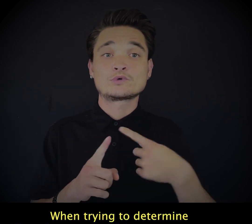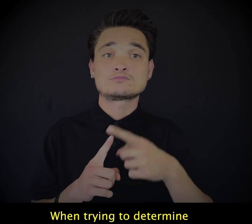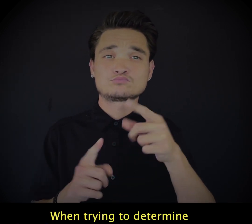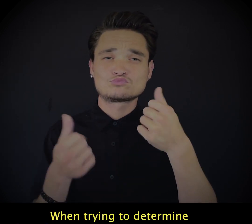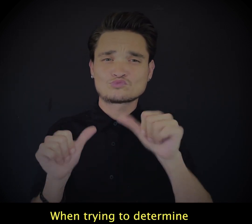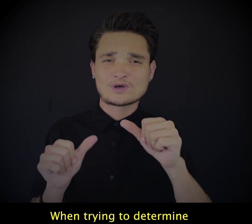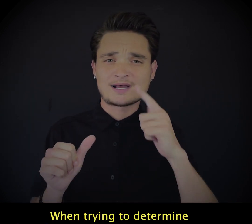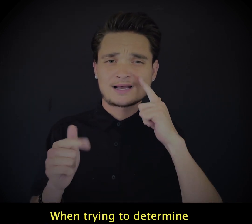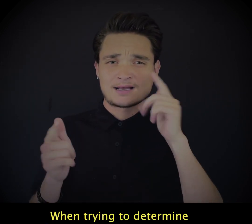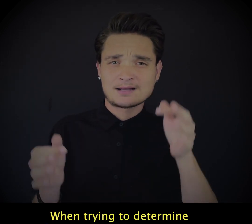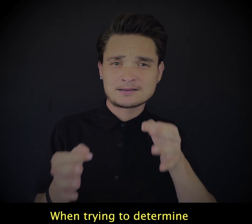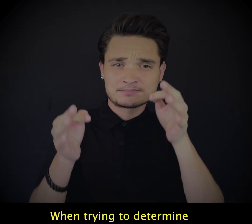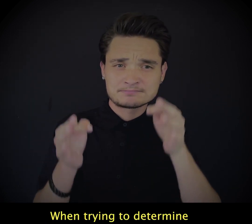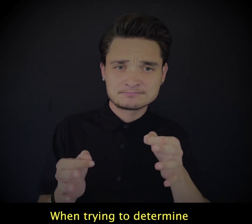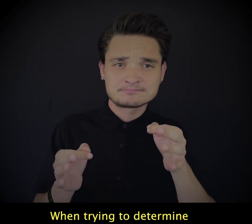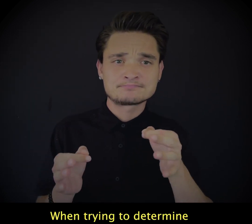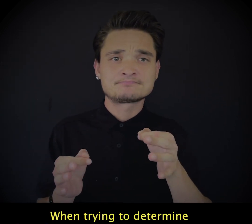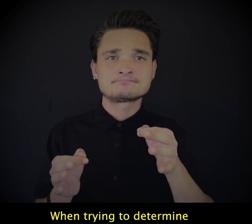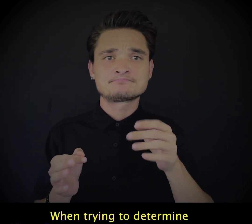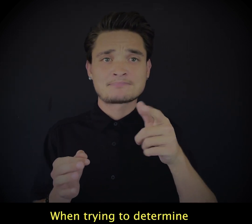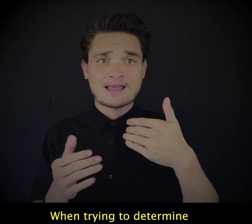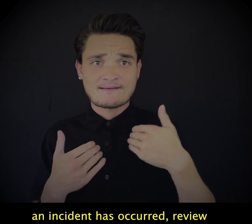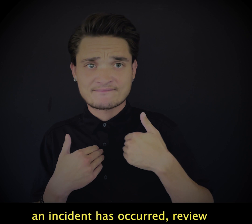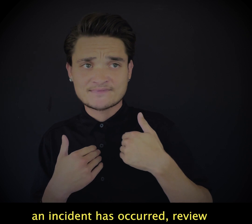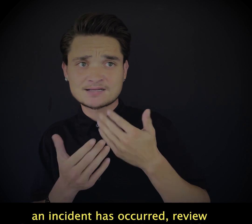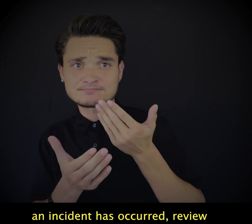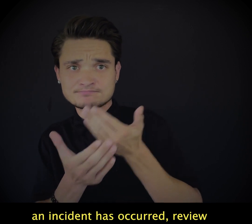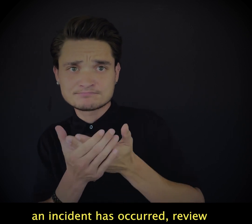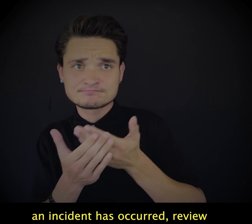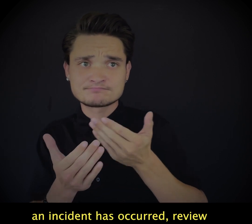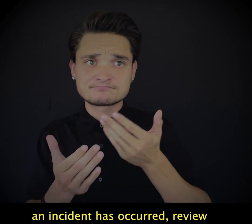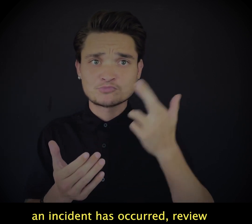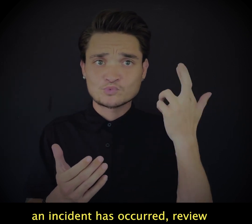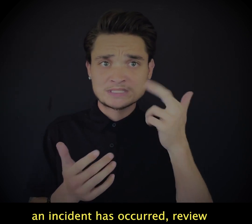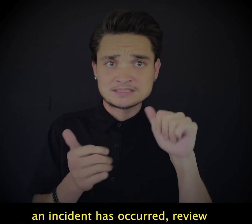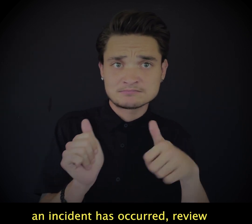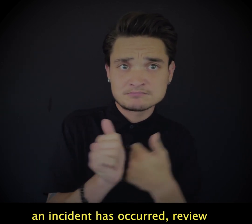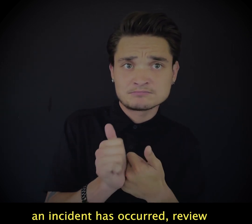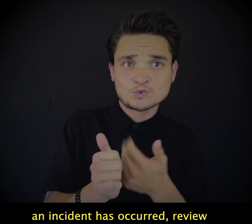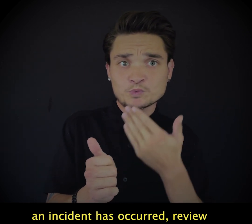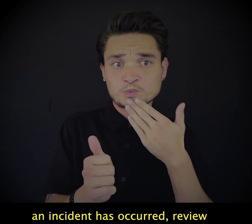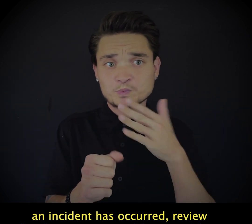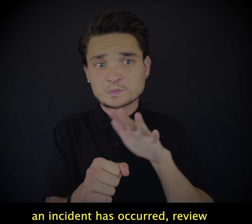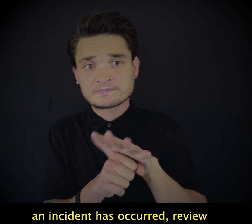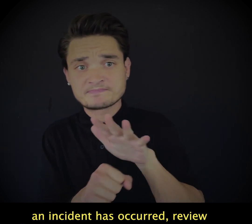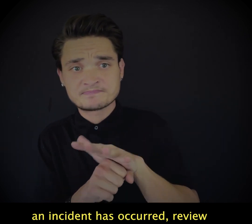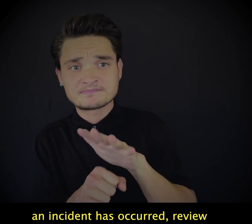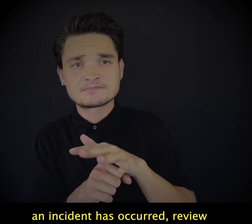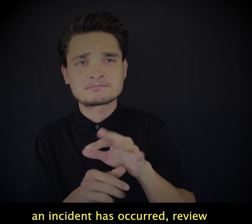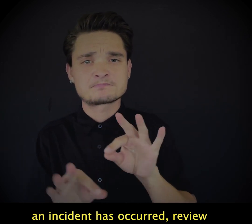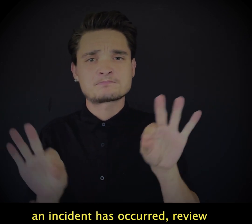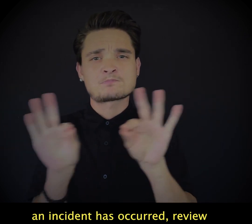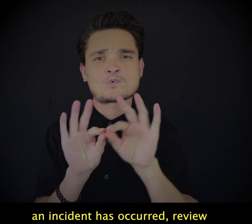When trying to determine if you have reasonable cause to suspect an incident has occurred, review the circumstances, evidence and facts